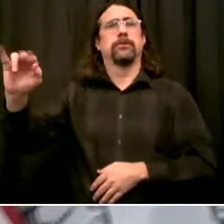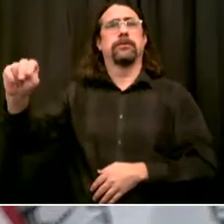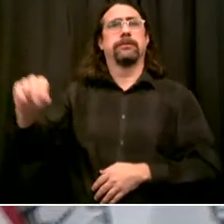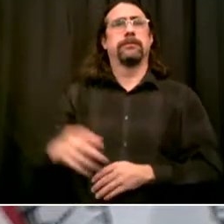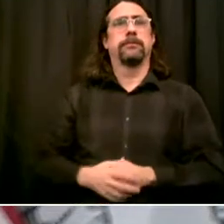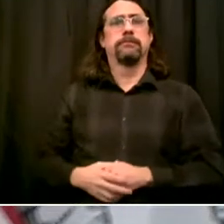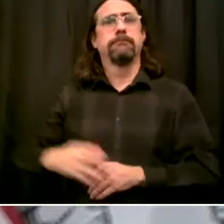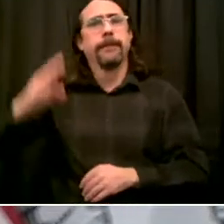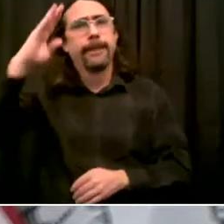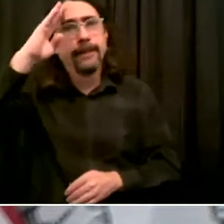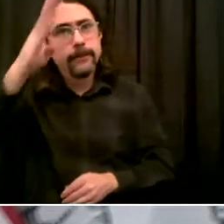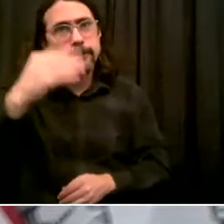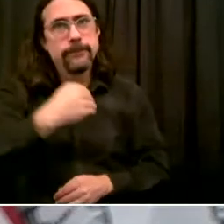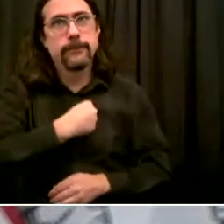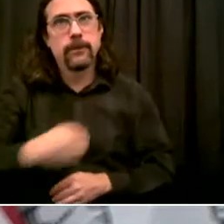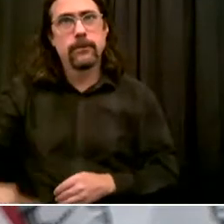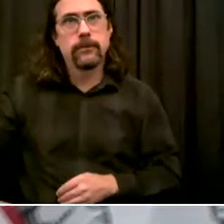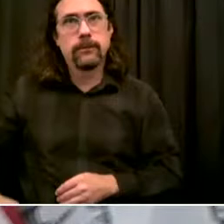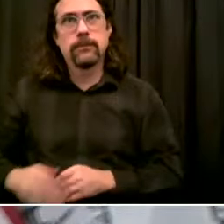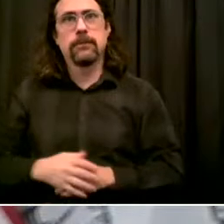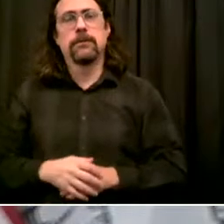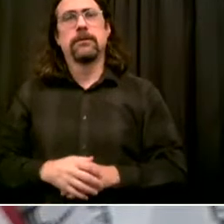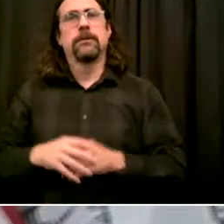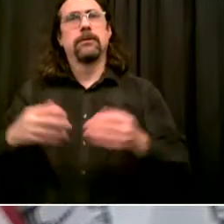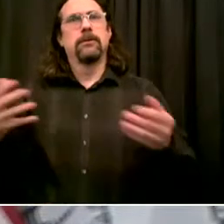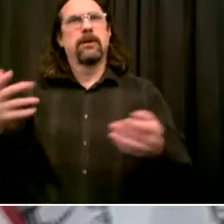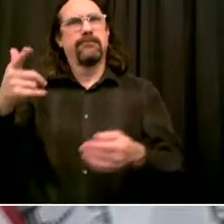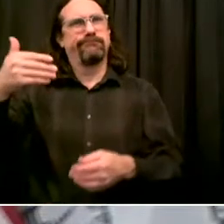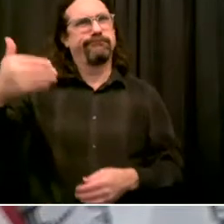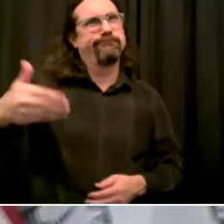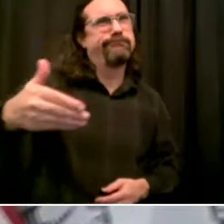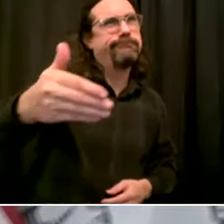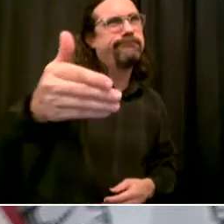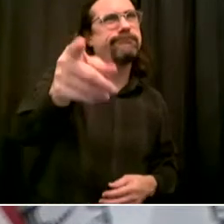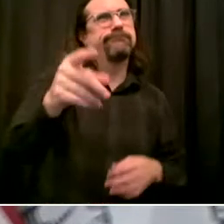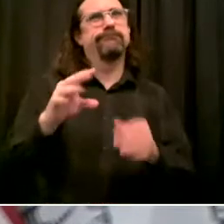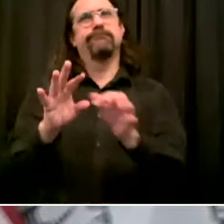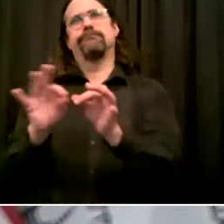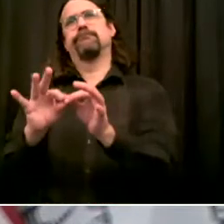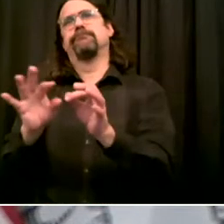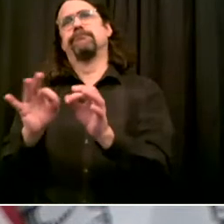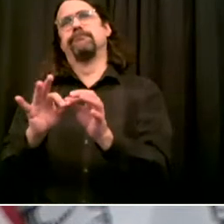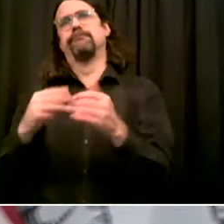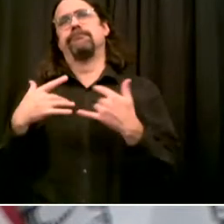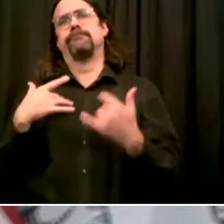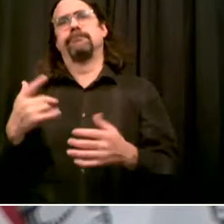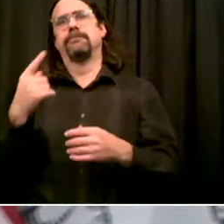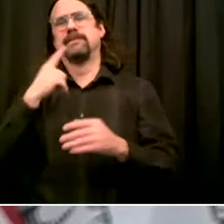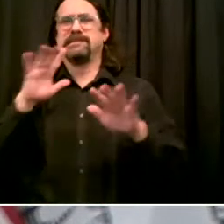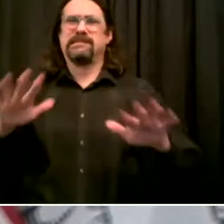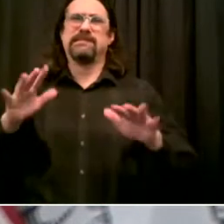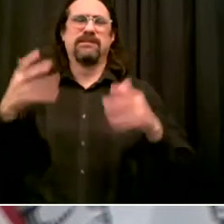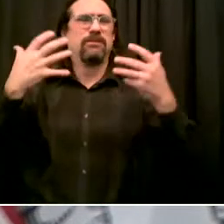POLITICO. Reporter: MR. MAYOR, YOU HAVE TALKED A LOT ABOUT PREVENTING THE SECOND WAVE AND